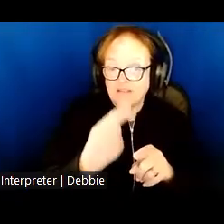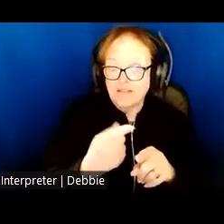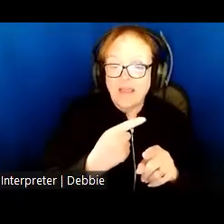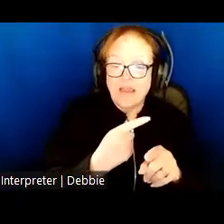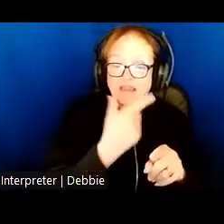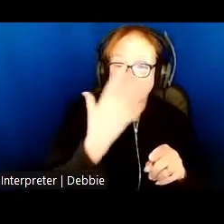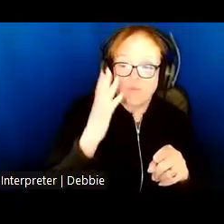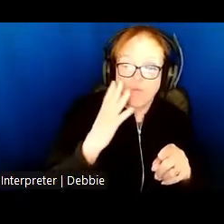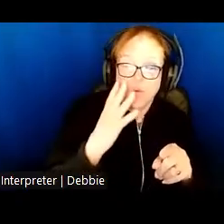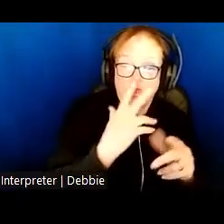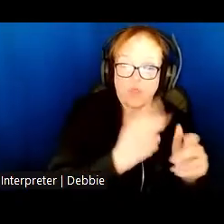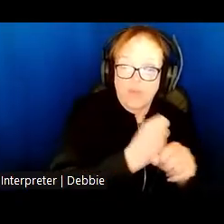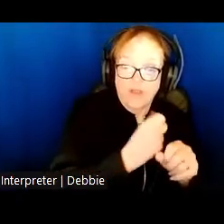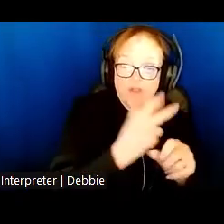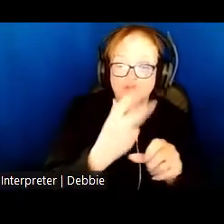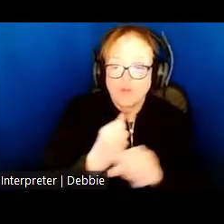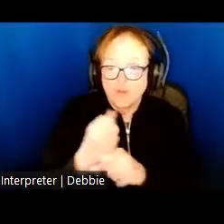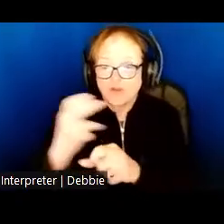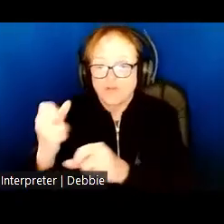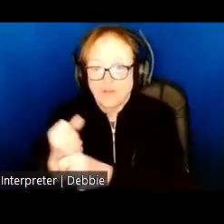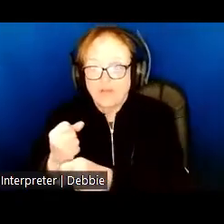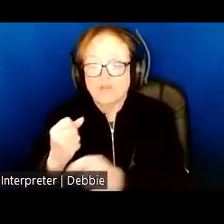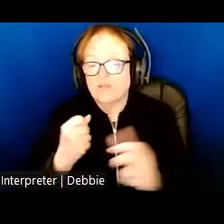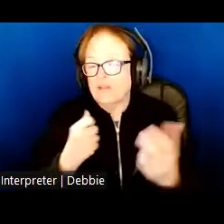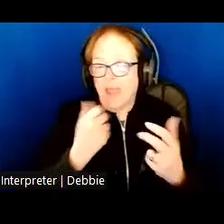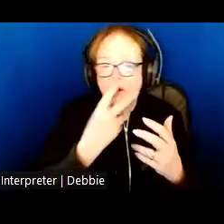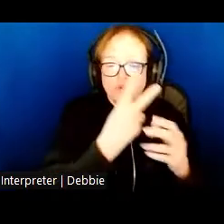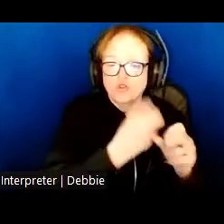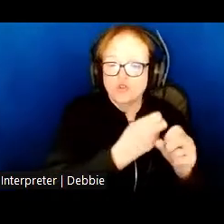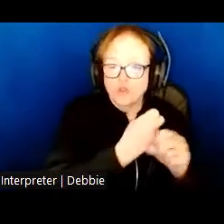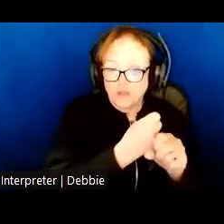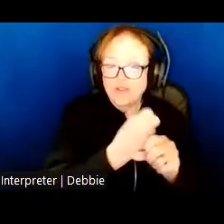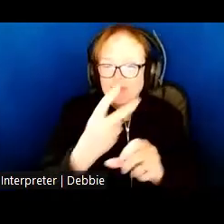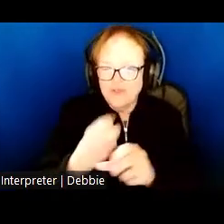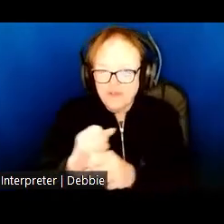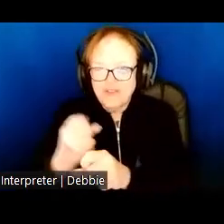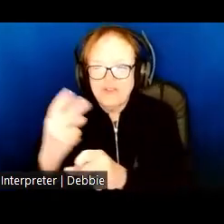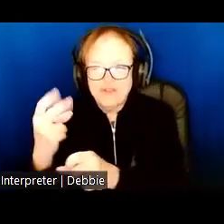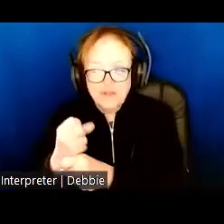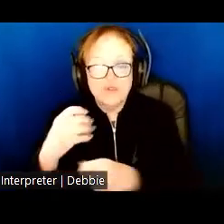this year. This means that applicants will have the opportunity to apply to the Fellowships